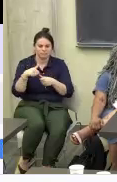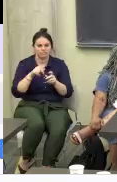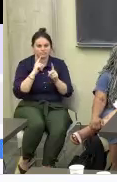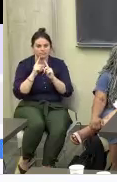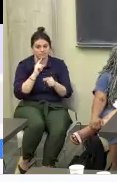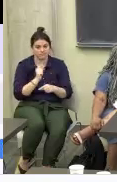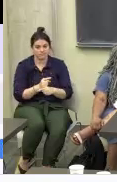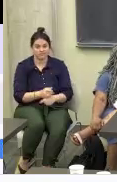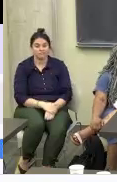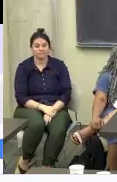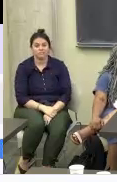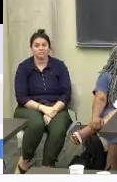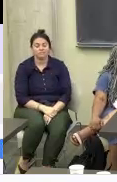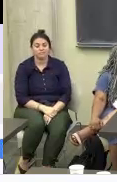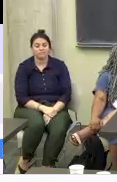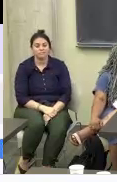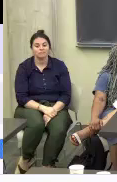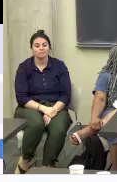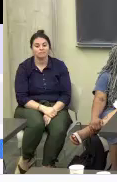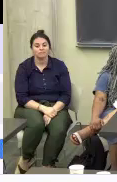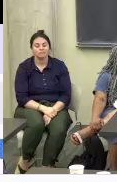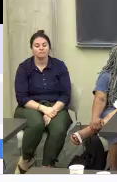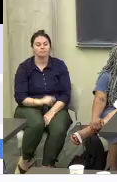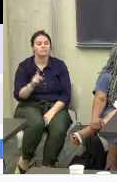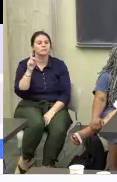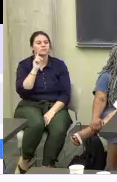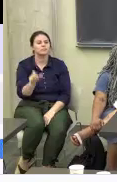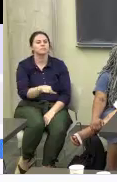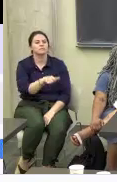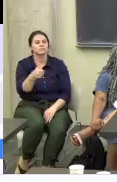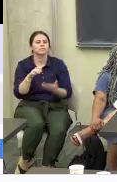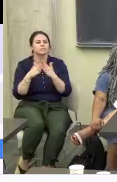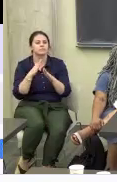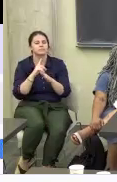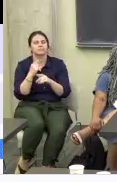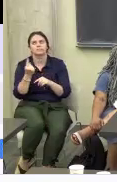Right. I think the other community that I'm always passionate about and I want to